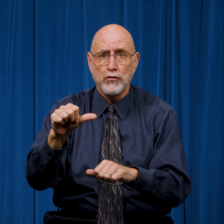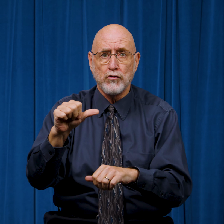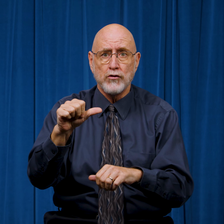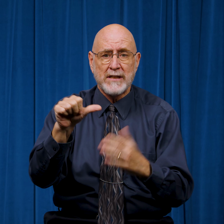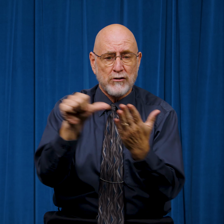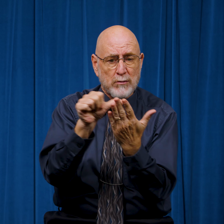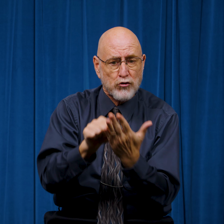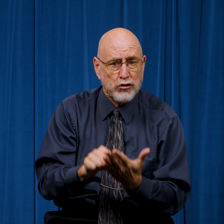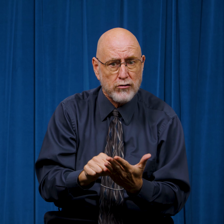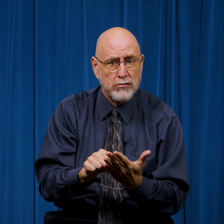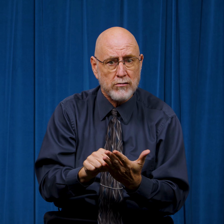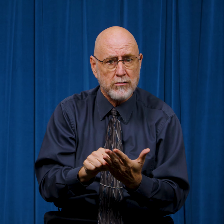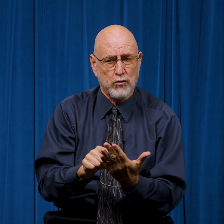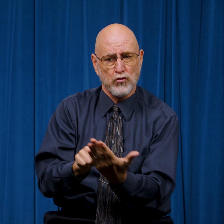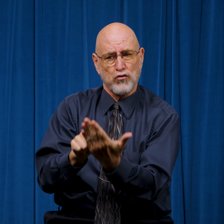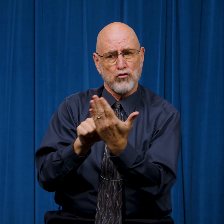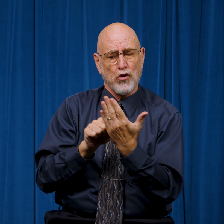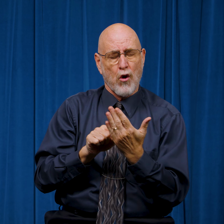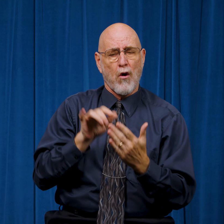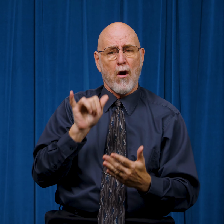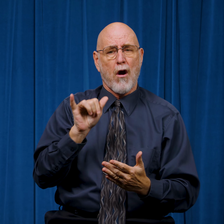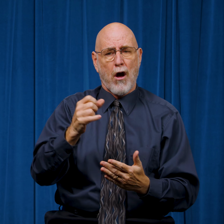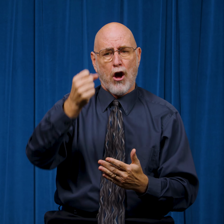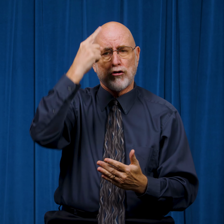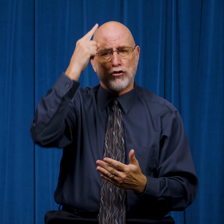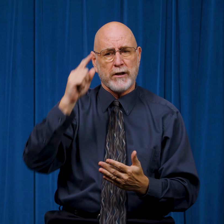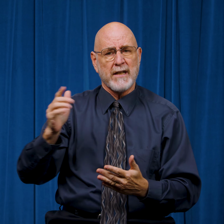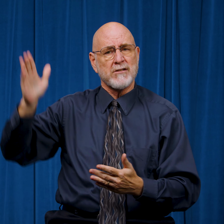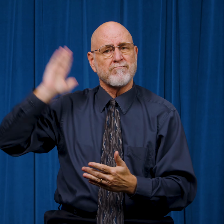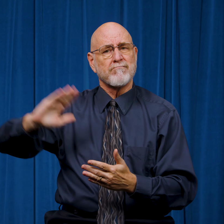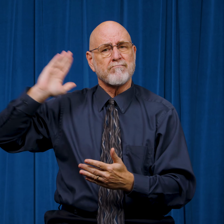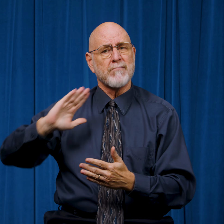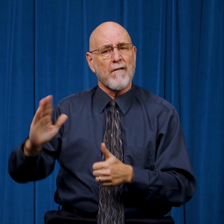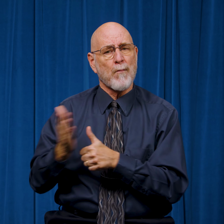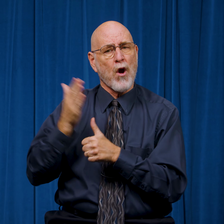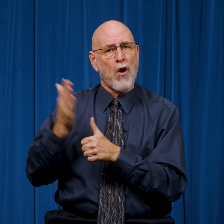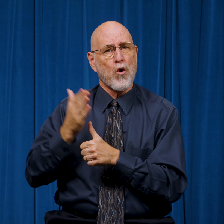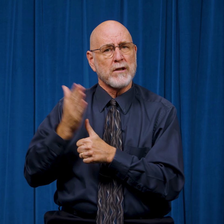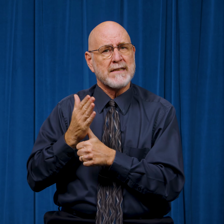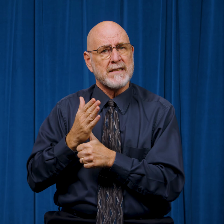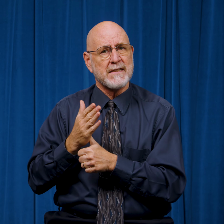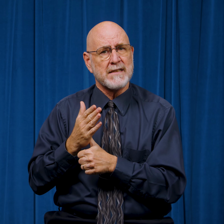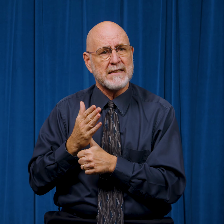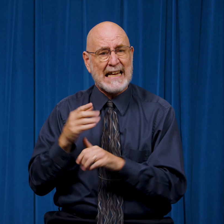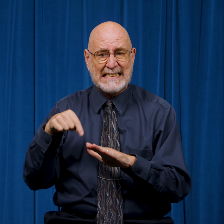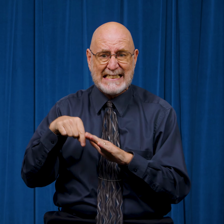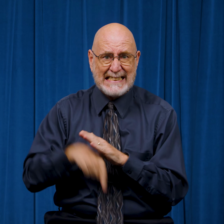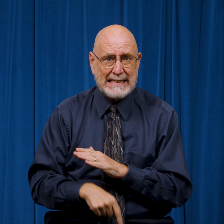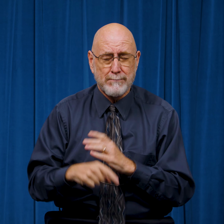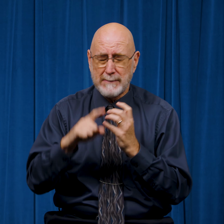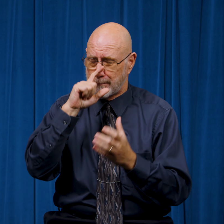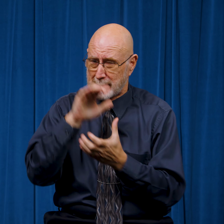they provide to us some understanding about the priorities and the purpose, maybe the deeply held beliefs.